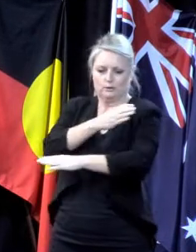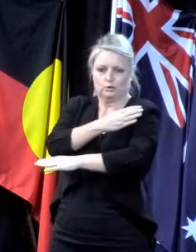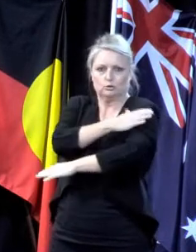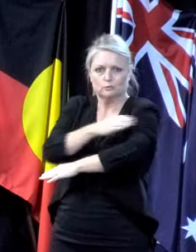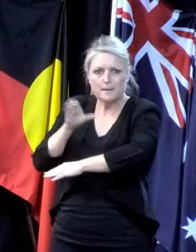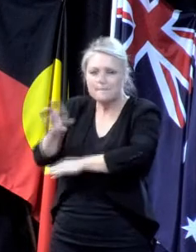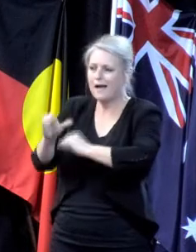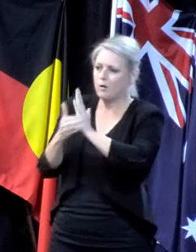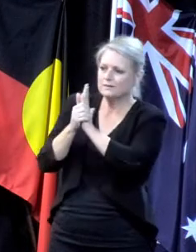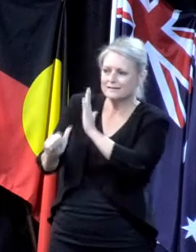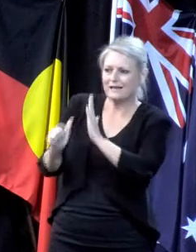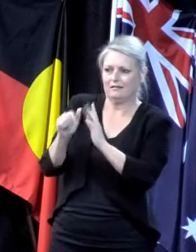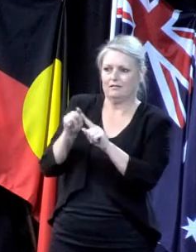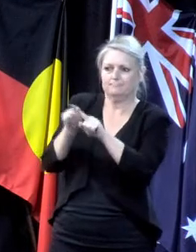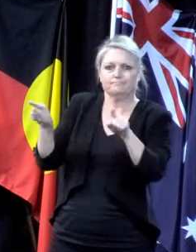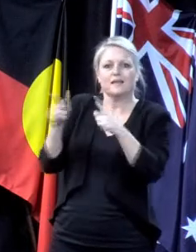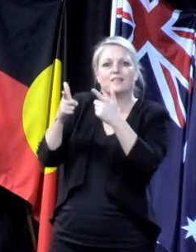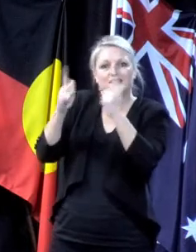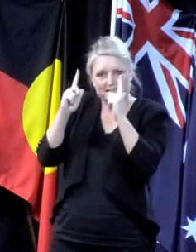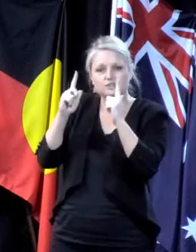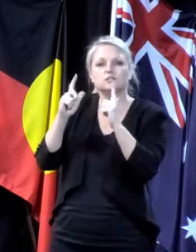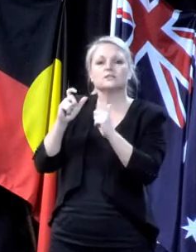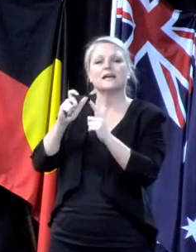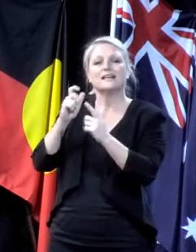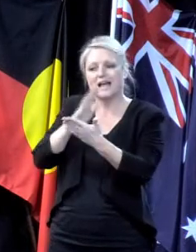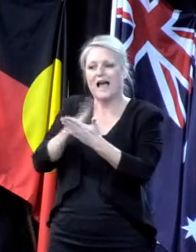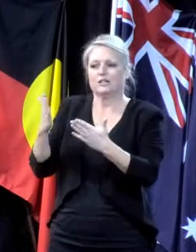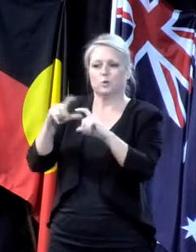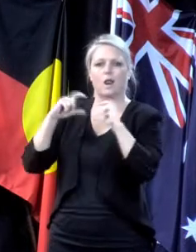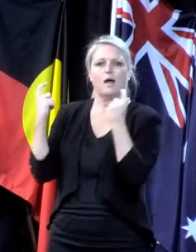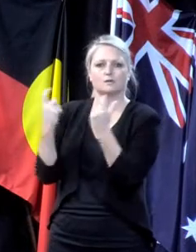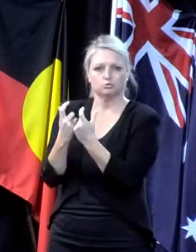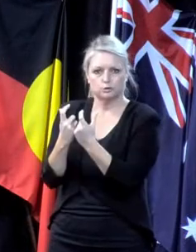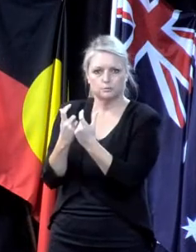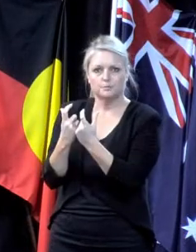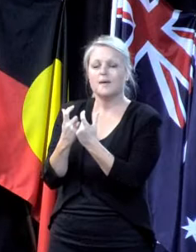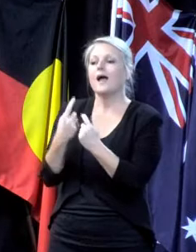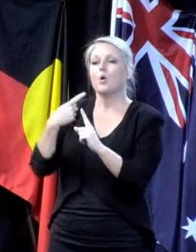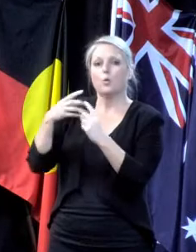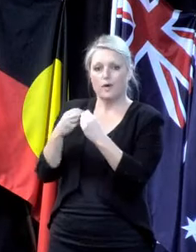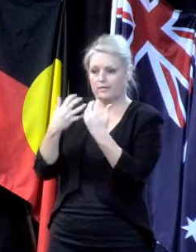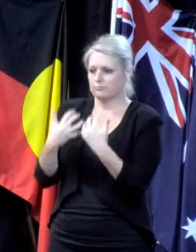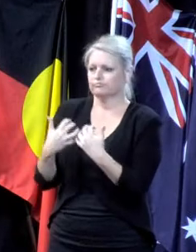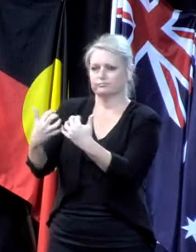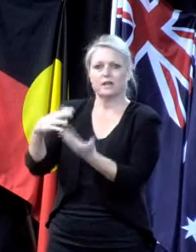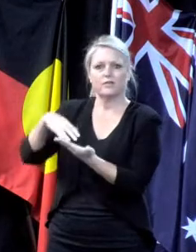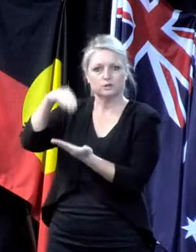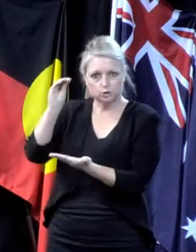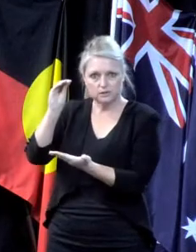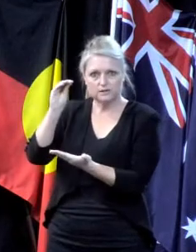of their actual classes and in the context of the actual students they are teaching right now. So we know that when teachers go away